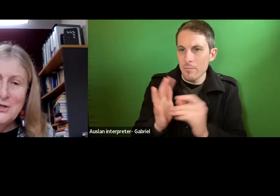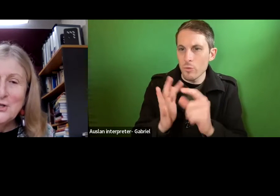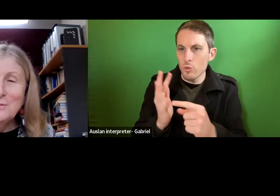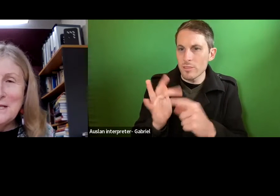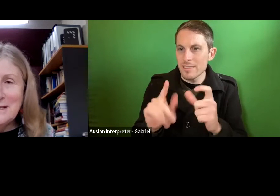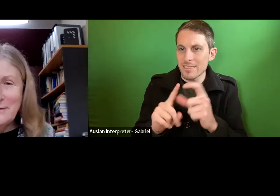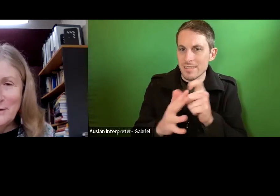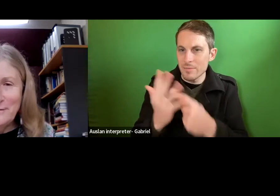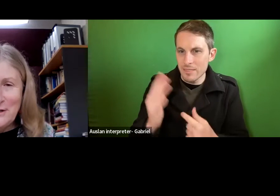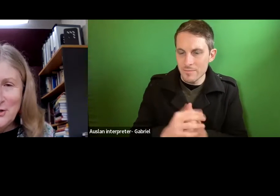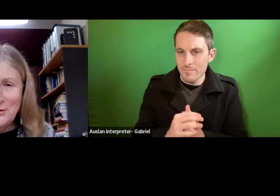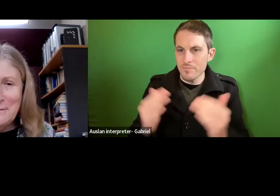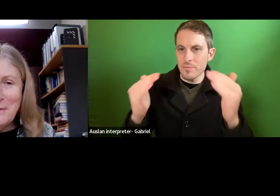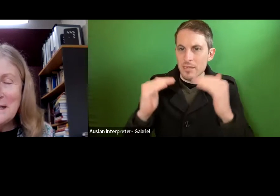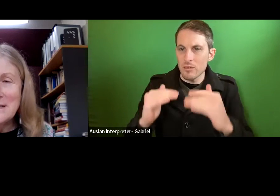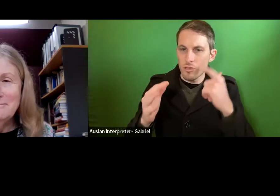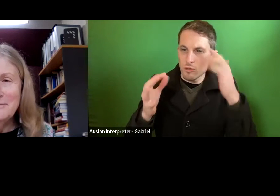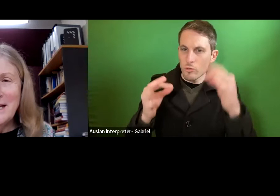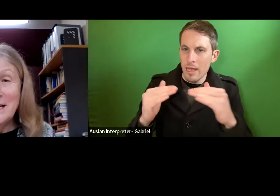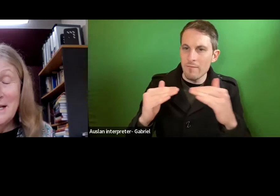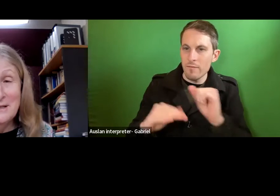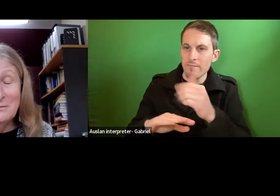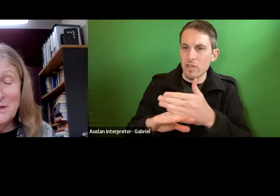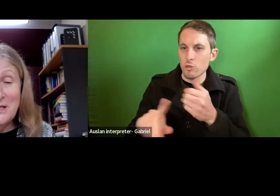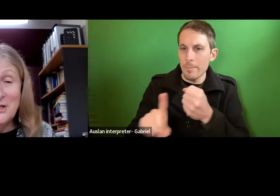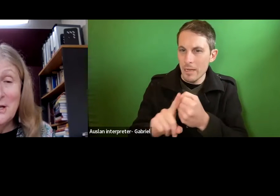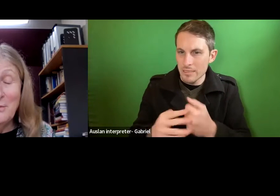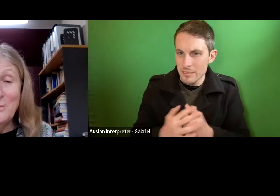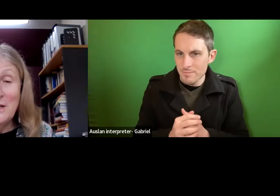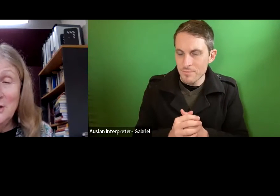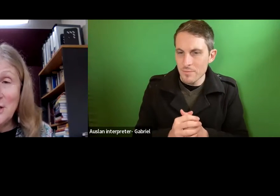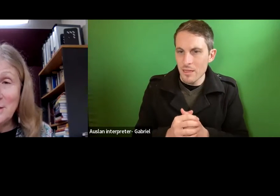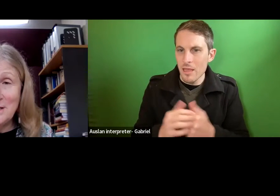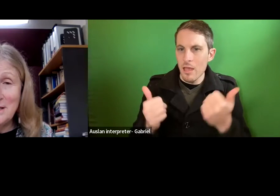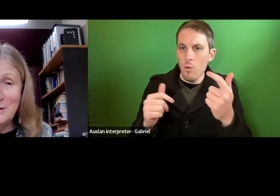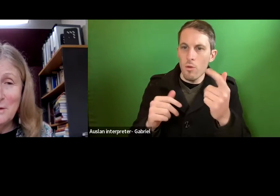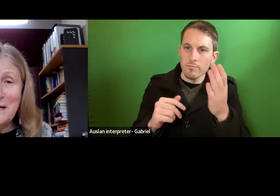determining the level of functional impact and potentially appropriate adjustments that can be